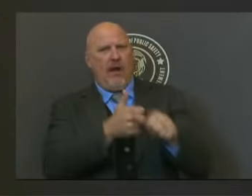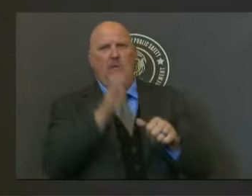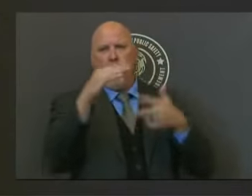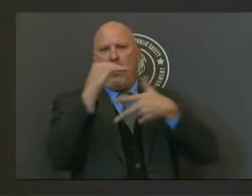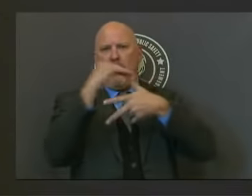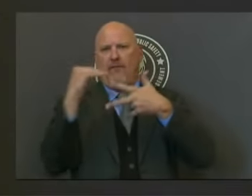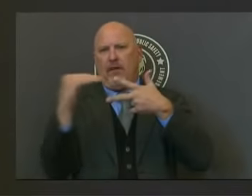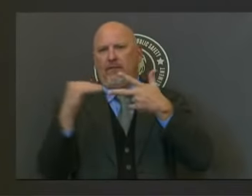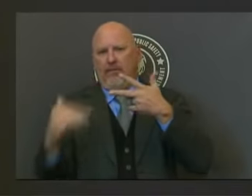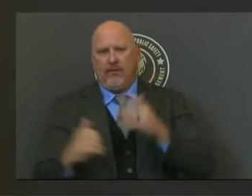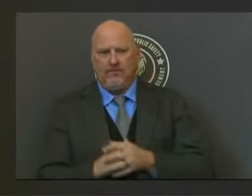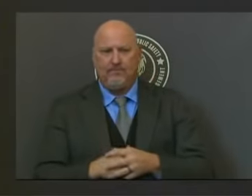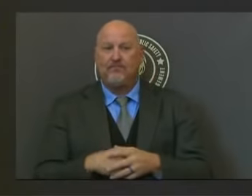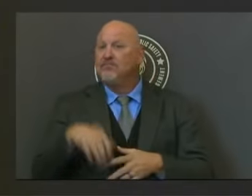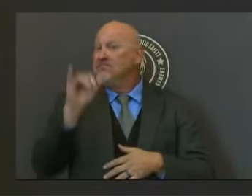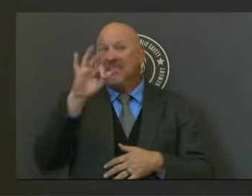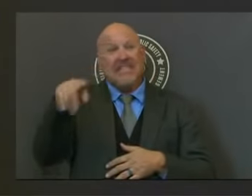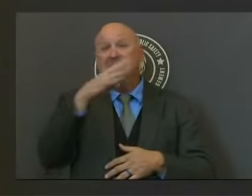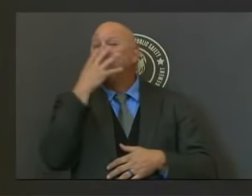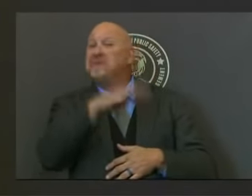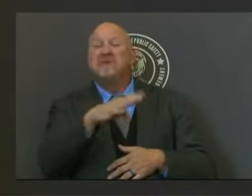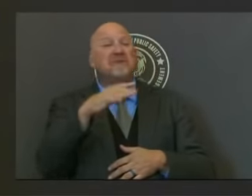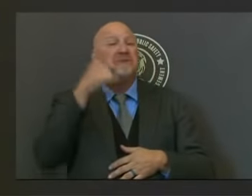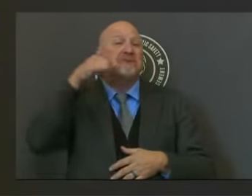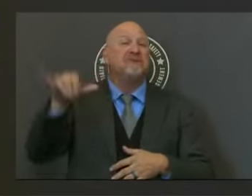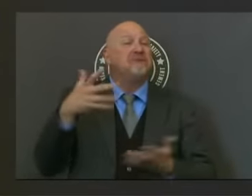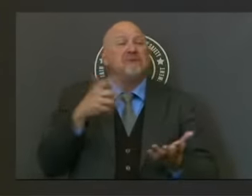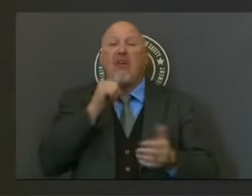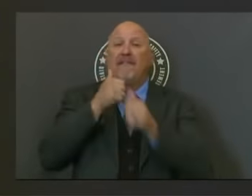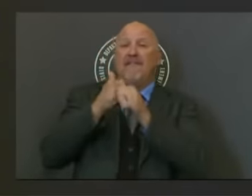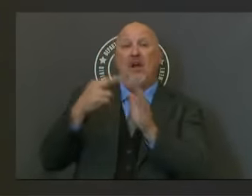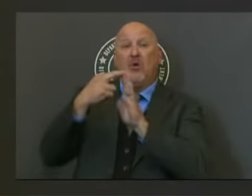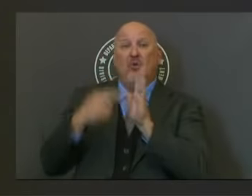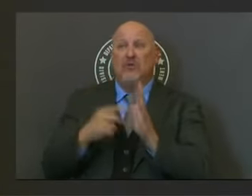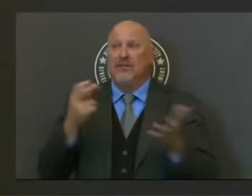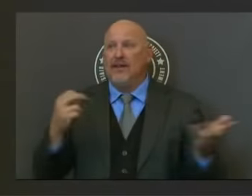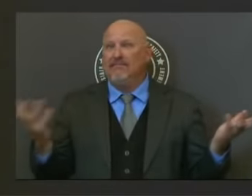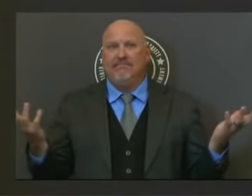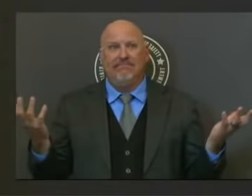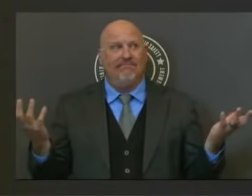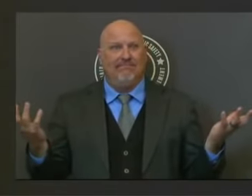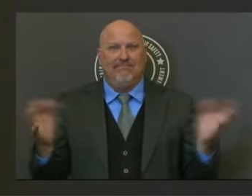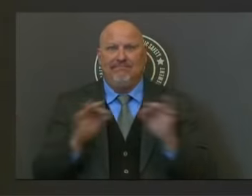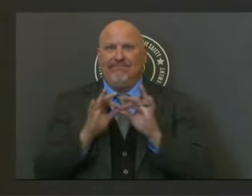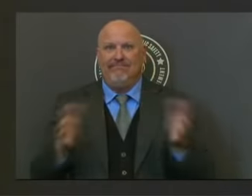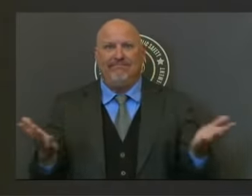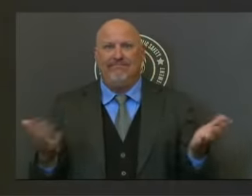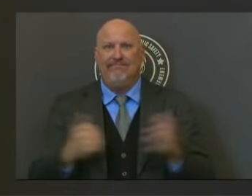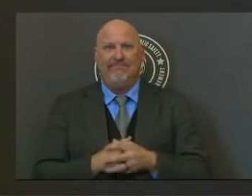you we consider you all our